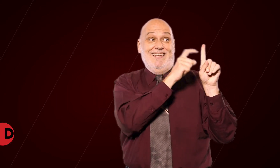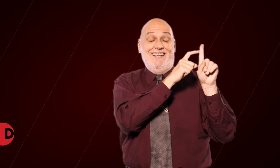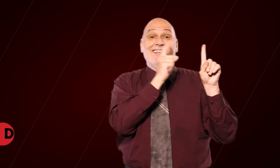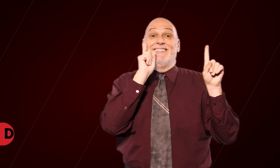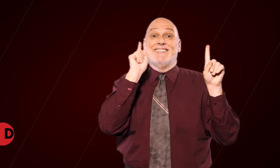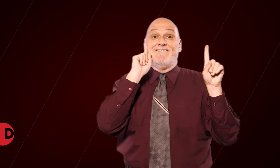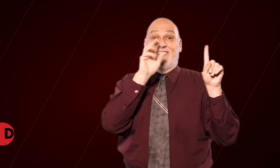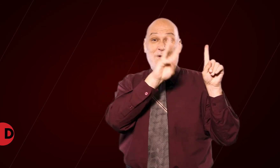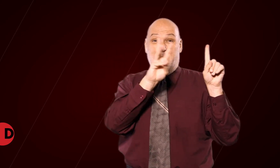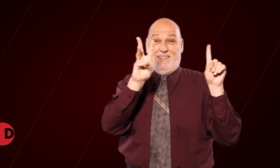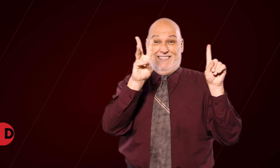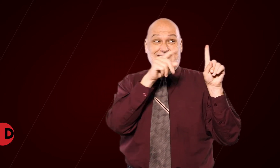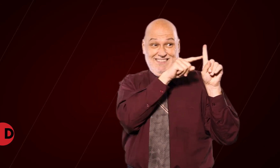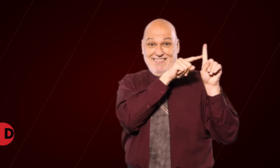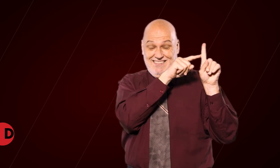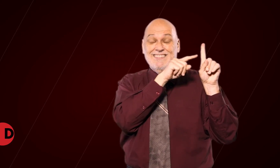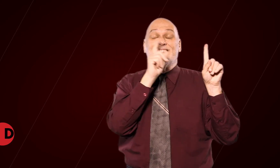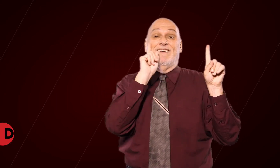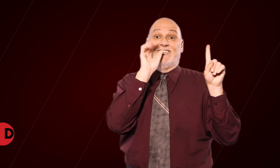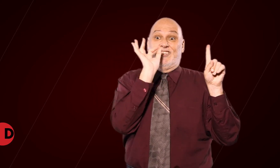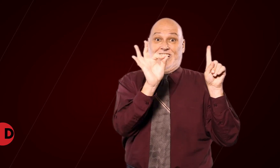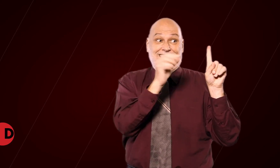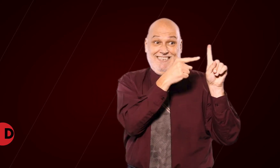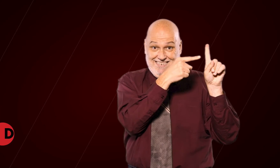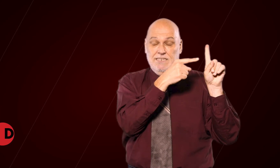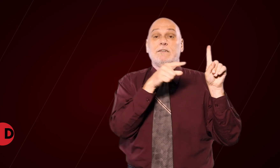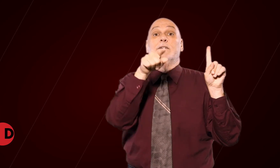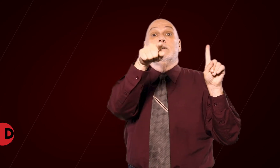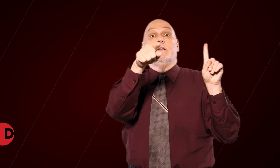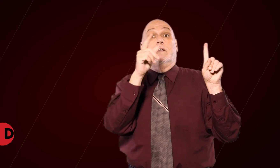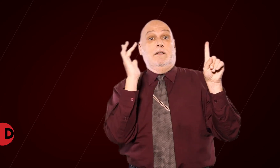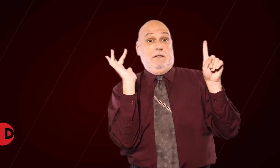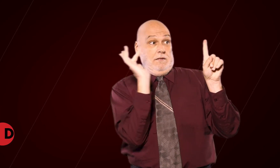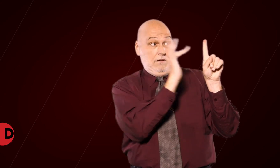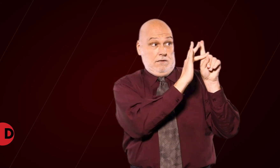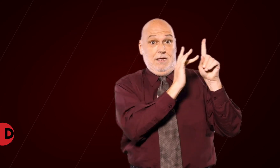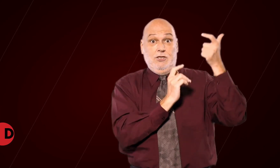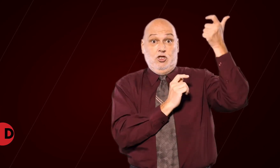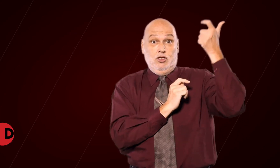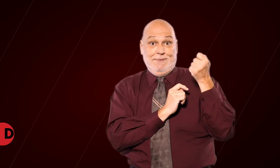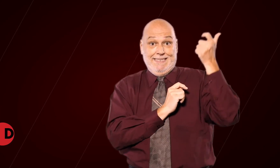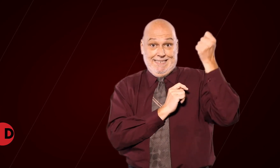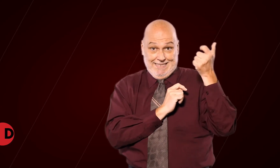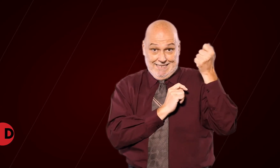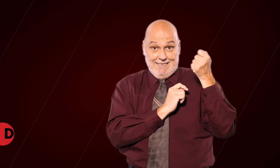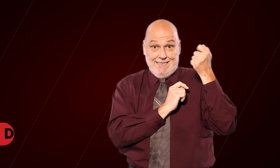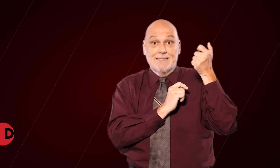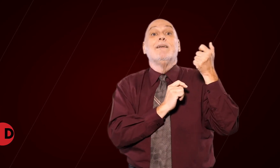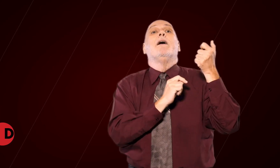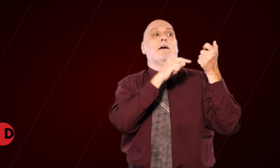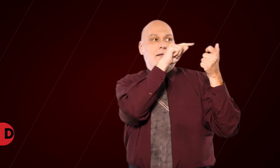or Twitter, or Instagram, or YouTube...